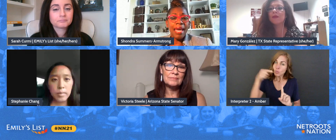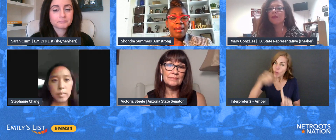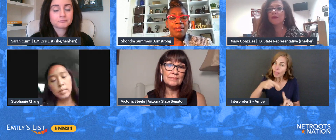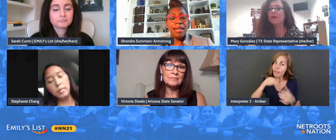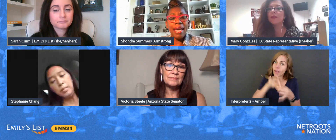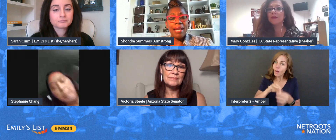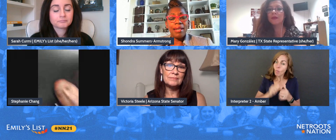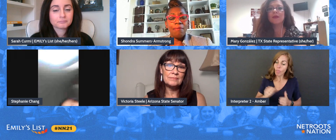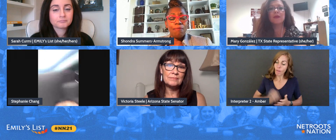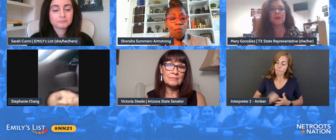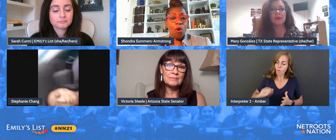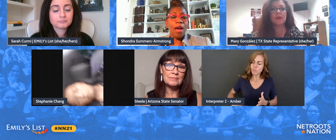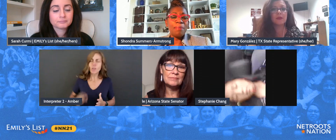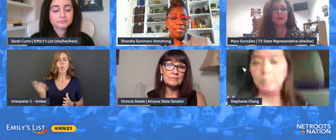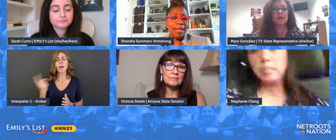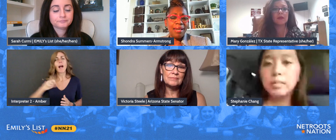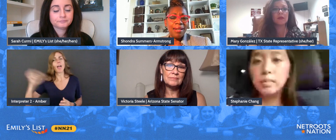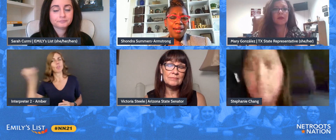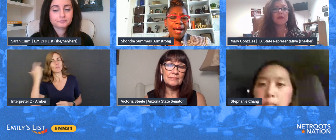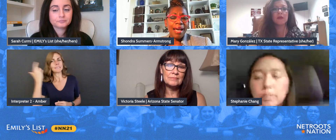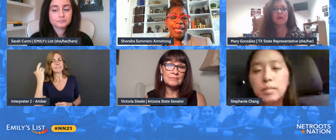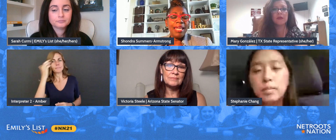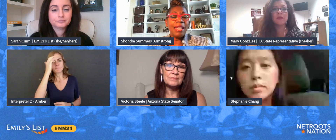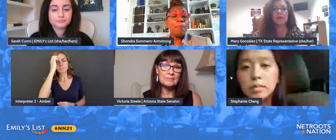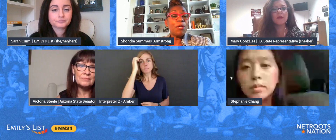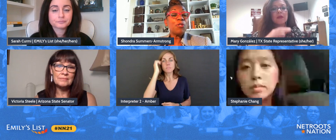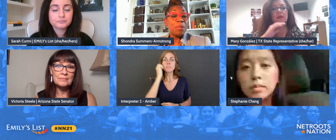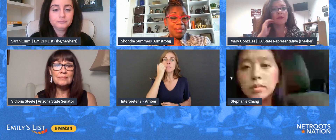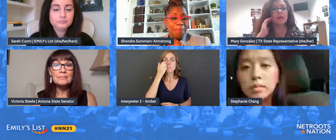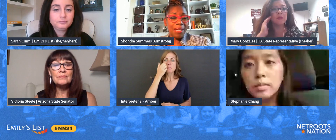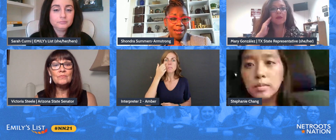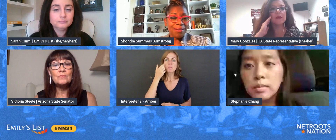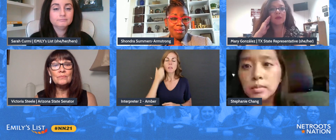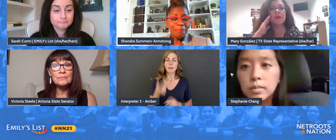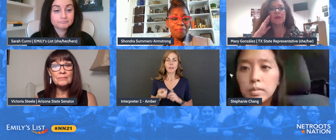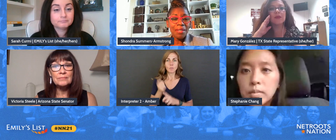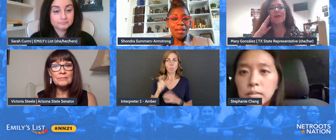And from where I'm sitting, it appears to be something else.